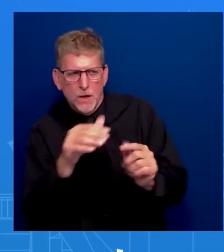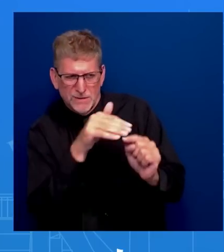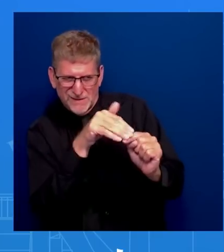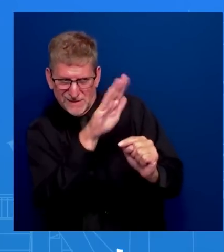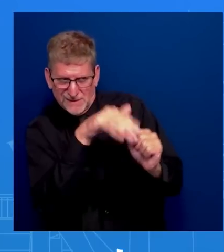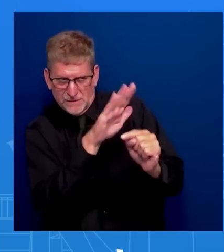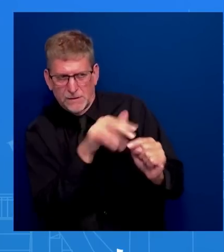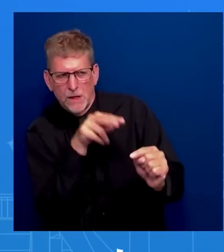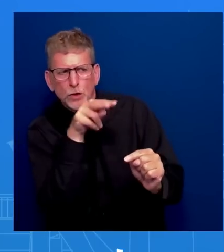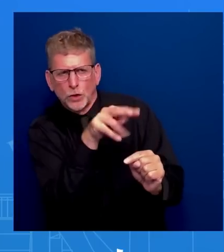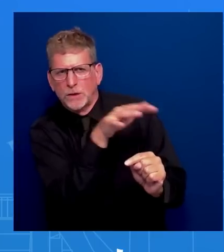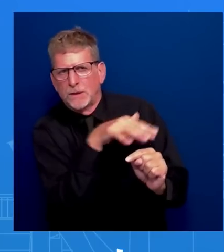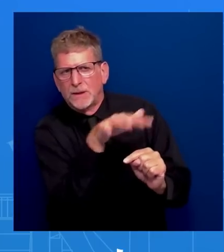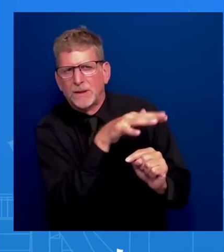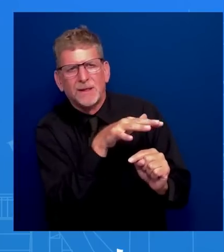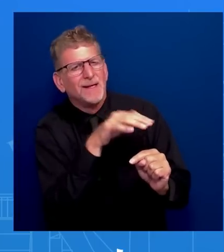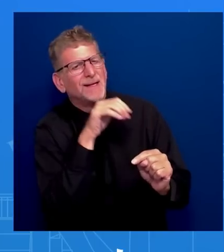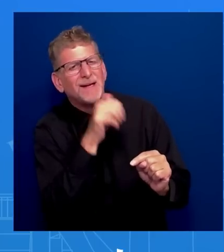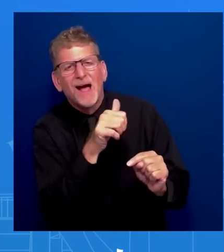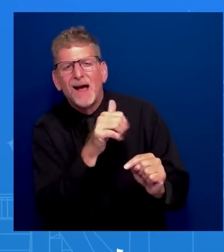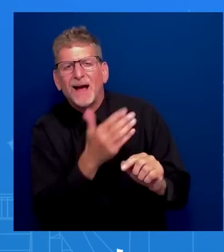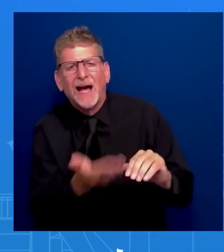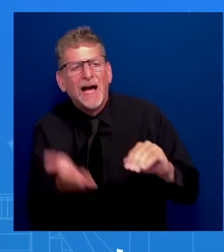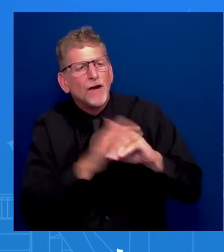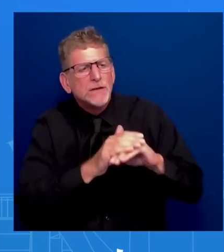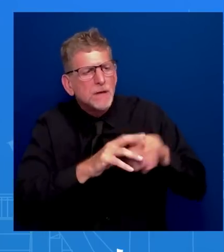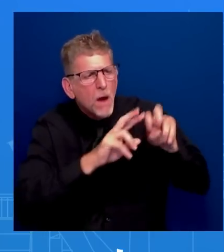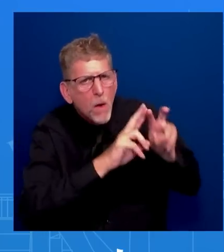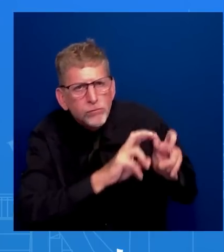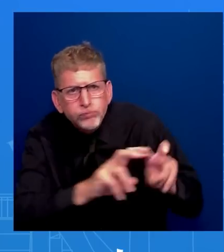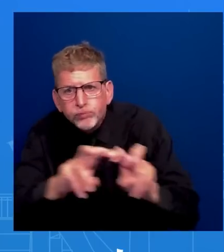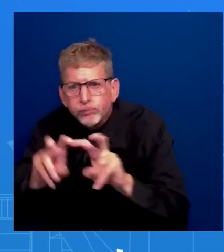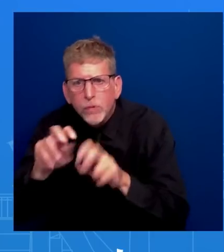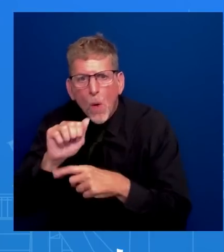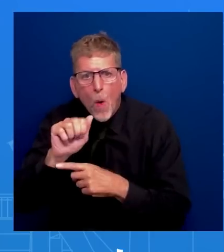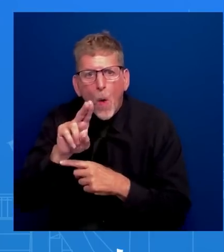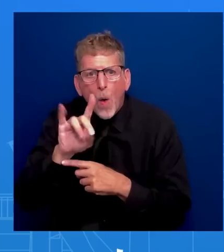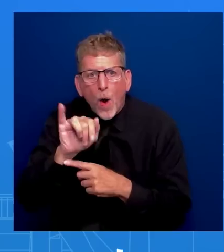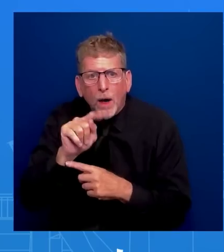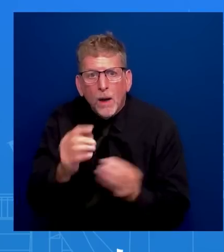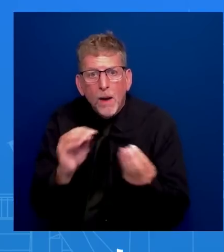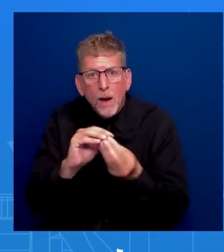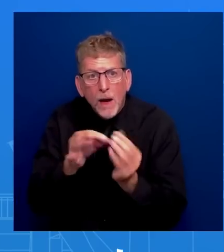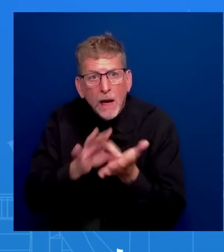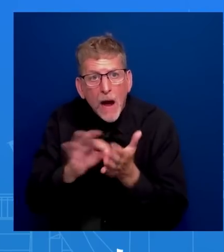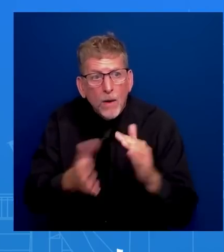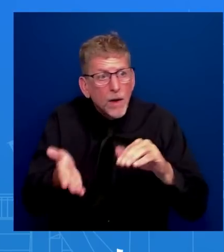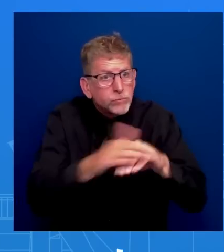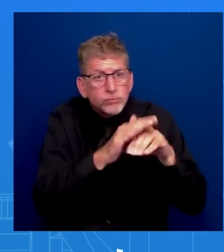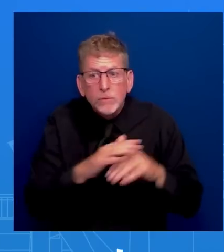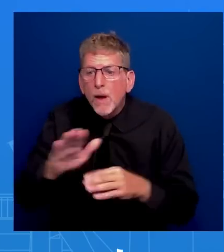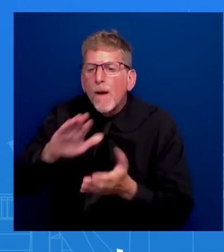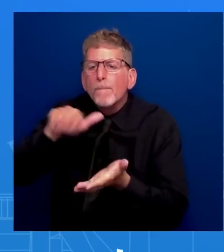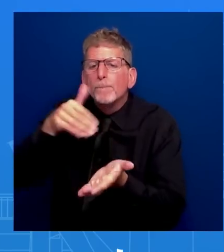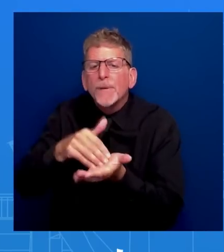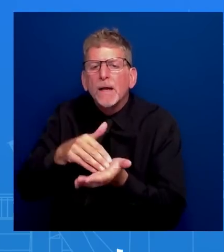on small businesses or middle-income Americans. As we have been planning, our investment of these enforcement resources